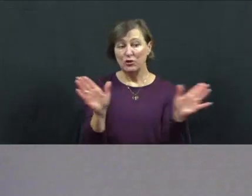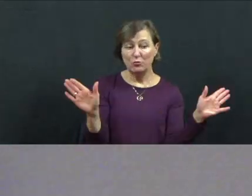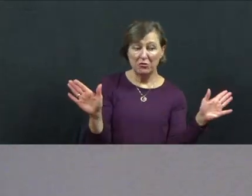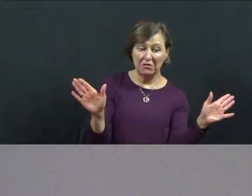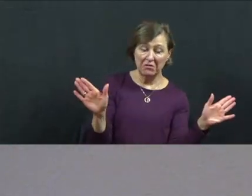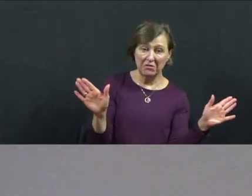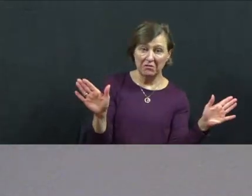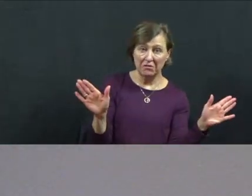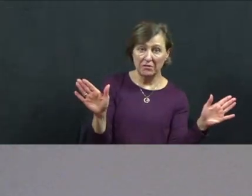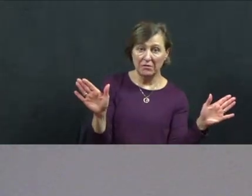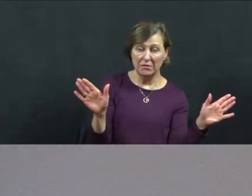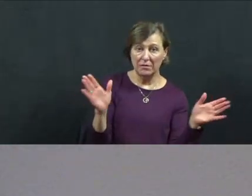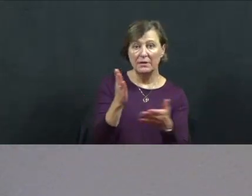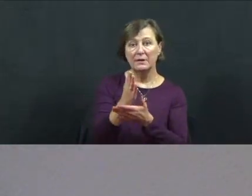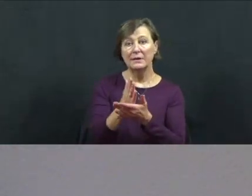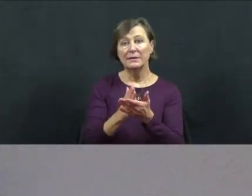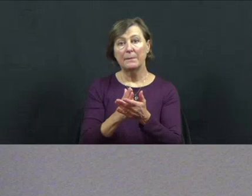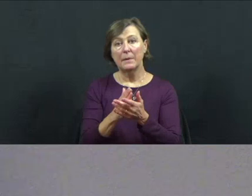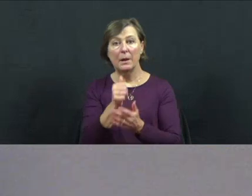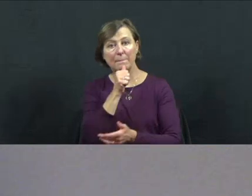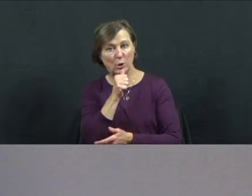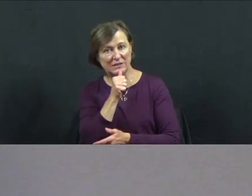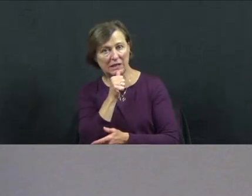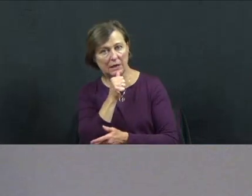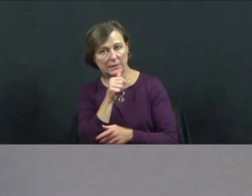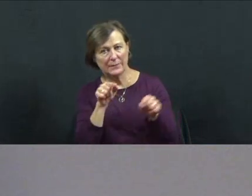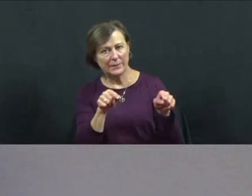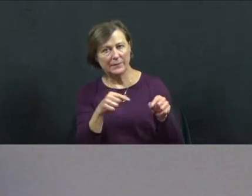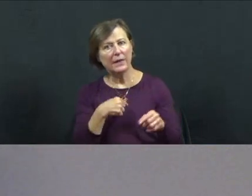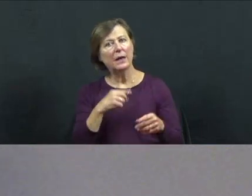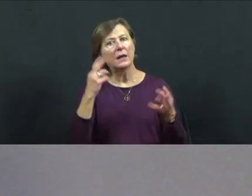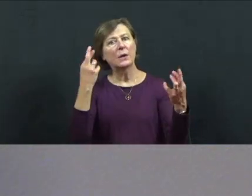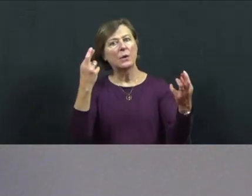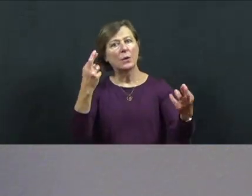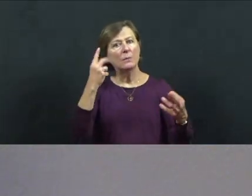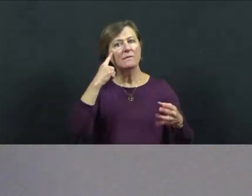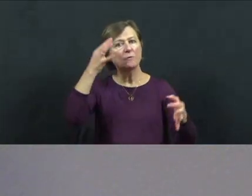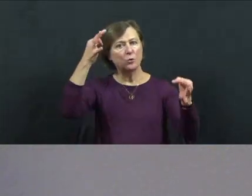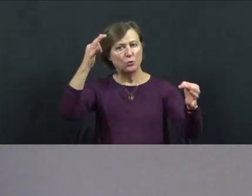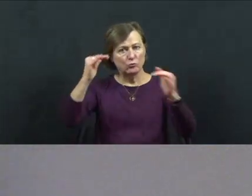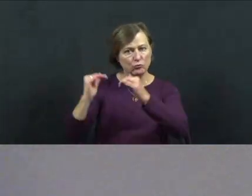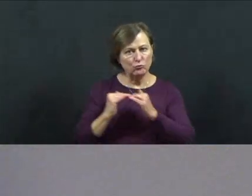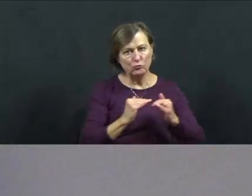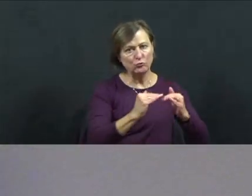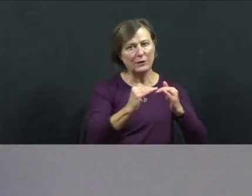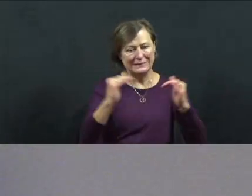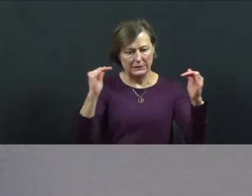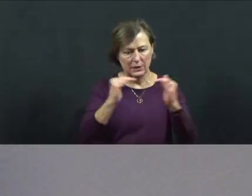personal. I hope for justice, and equality,